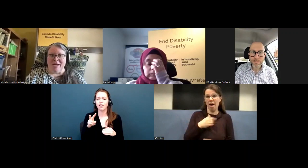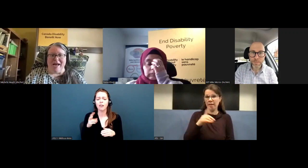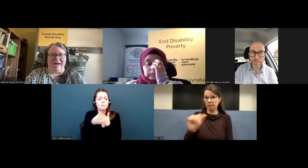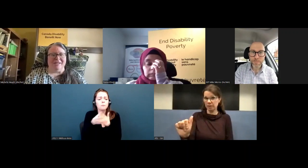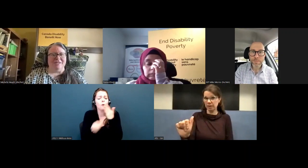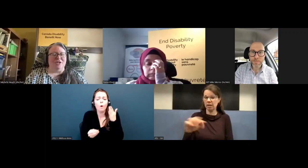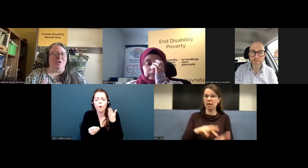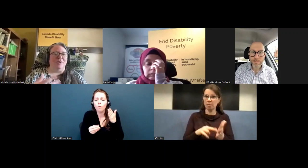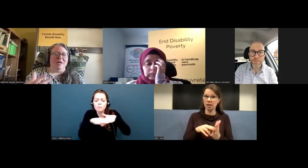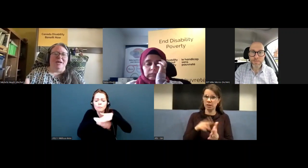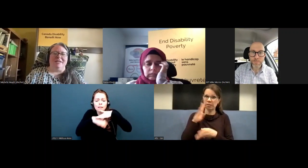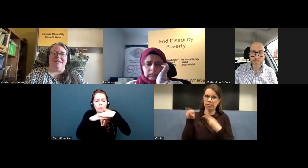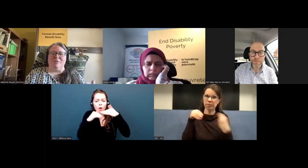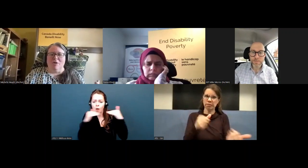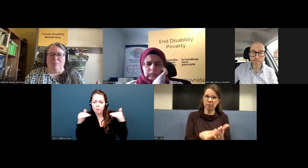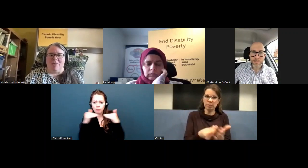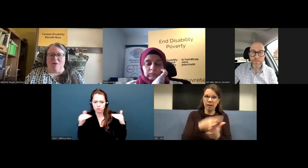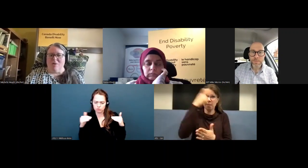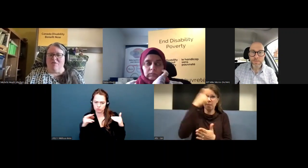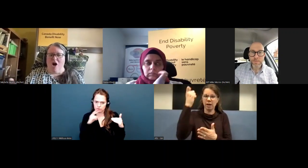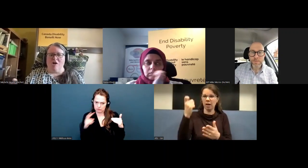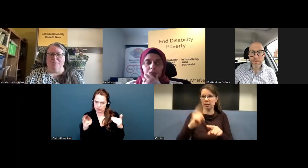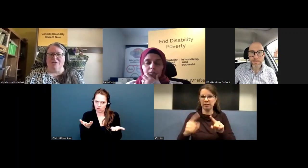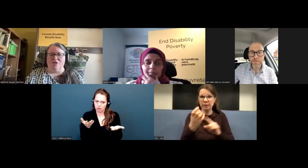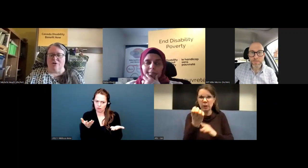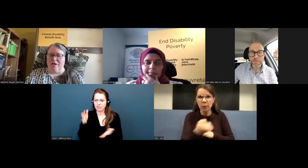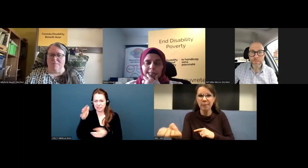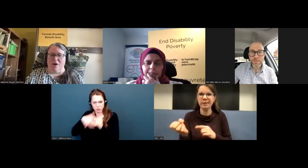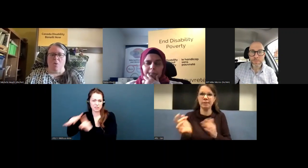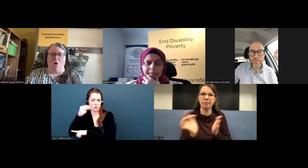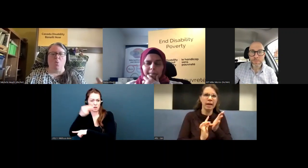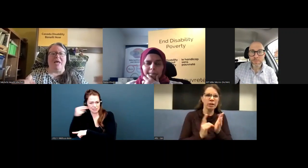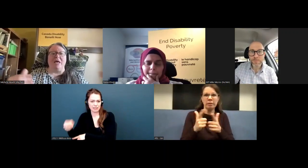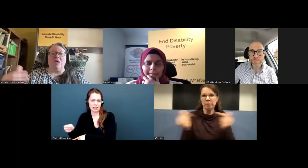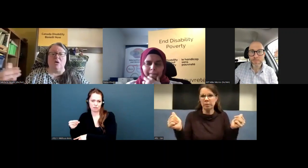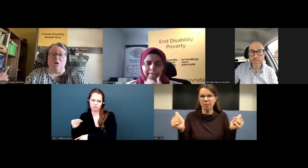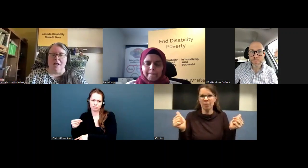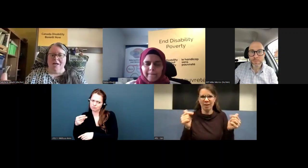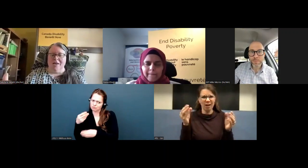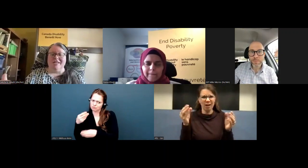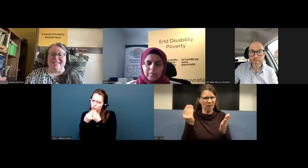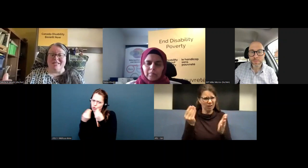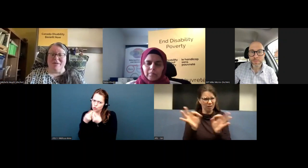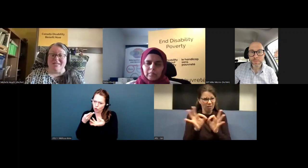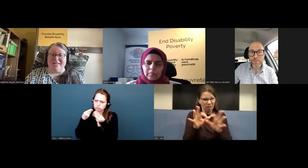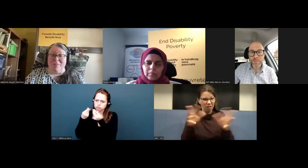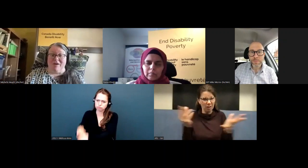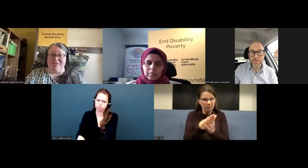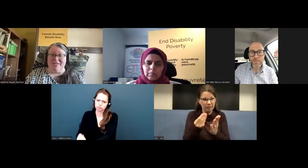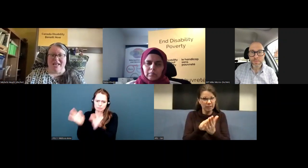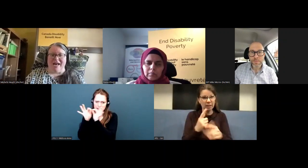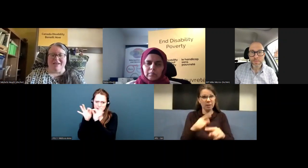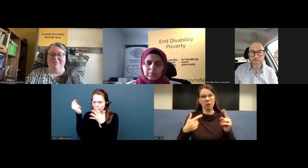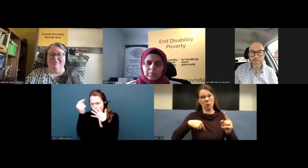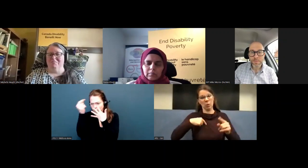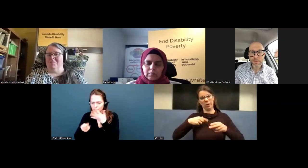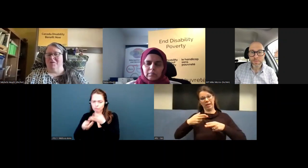AT DWP WE'VE LONG BEEN TALKING ABOUT WHAT WE CALL THE DISABILITY POVERTY LINE, WHICH